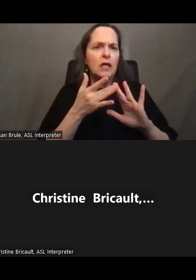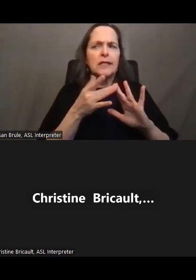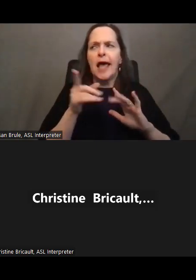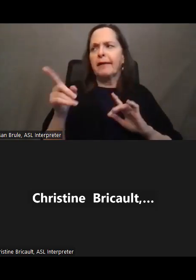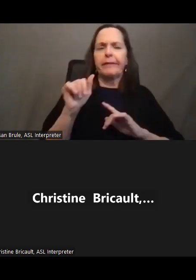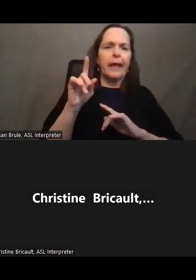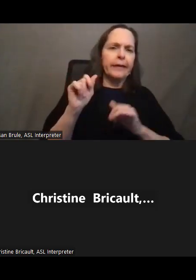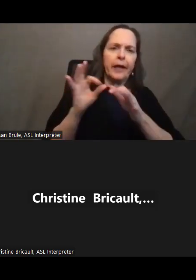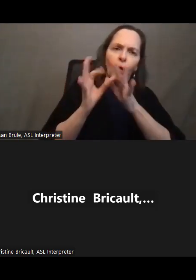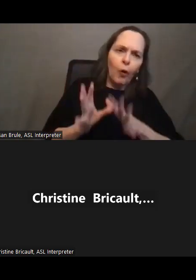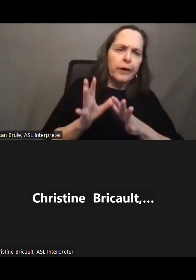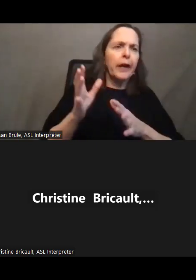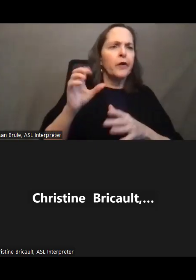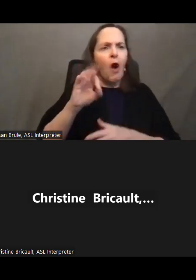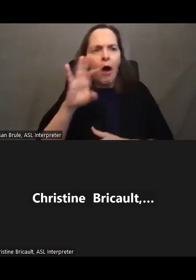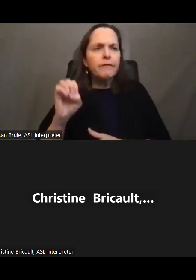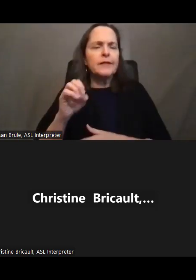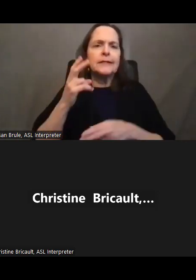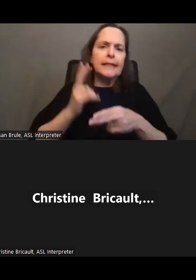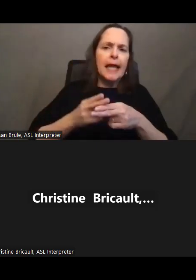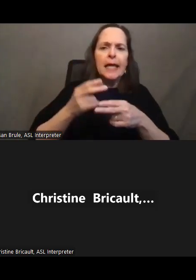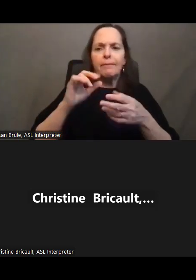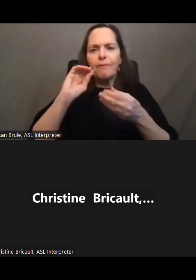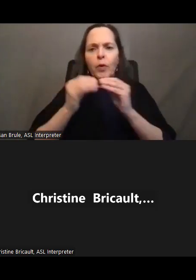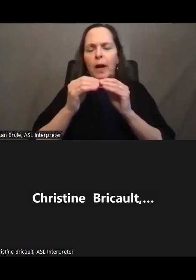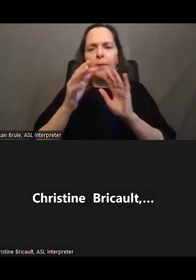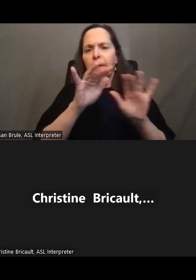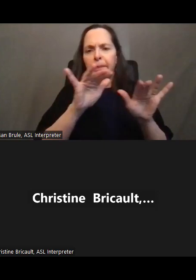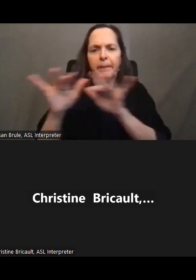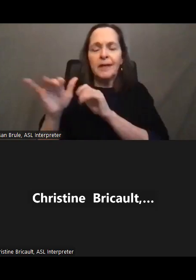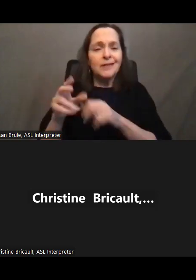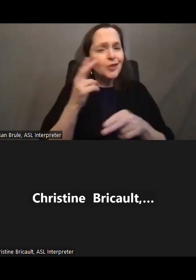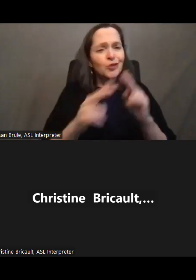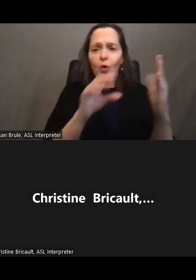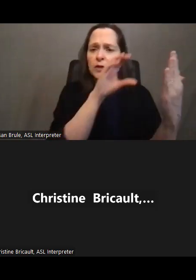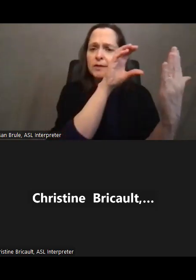Really short and sweet. Make sure it's on the website. And going out in sort of -- you know, if you have a town, and some towns have newsletters, and some towns --